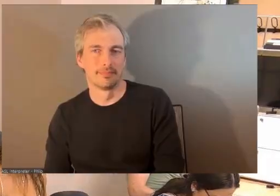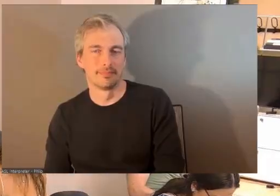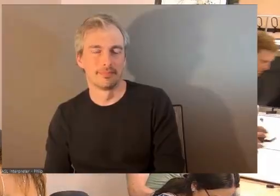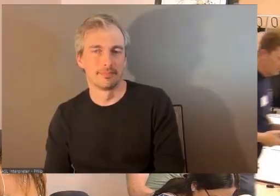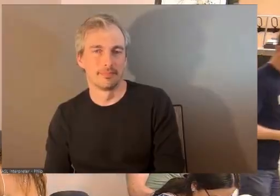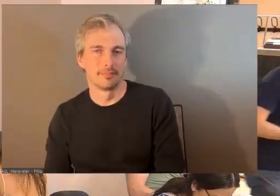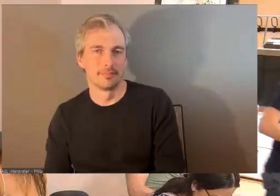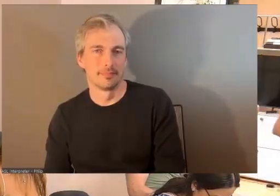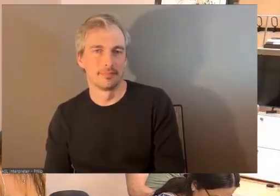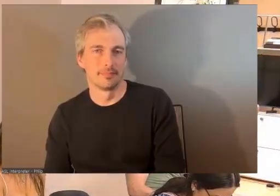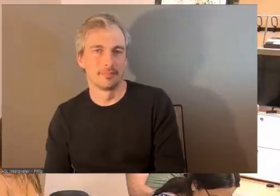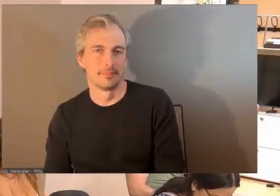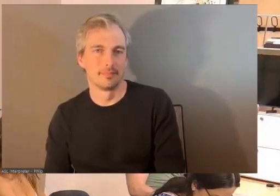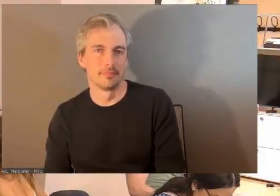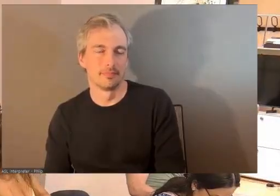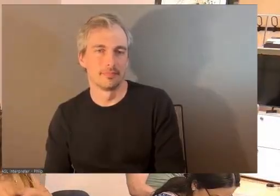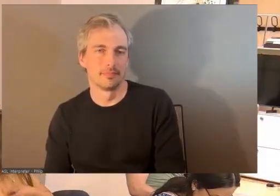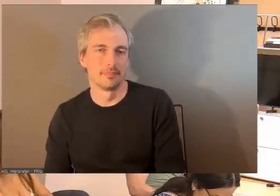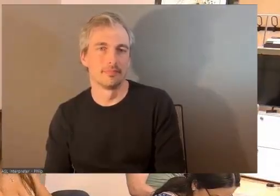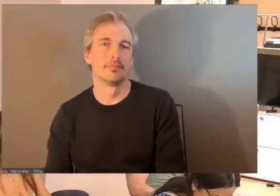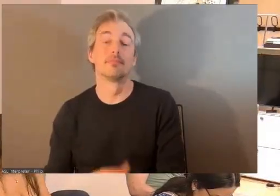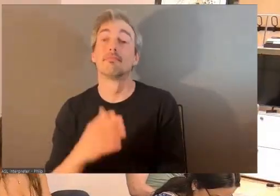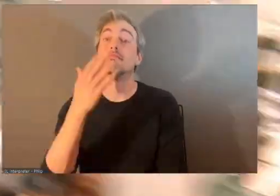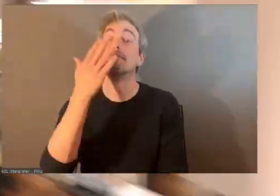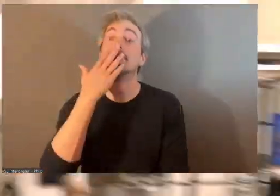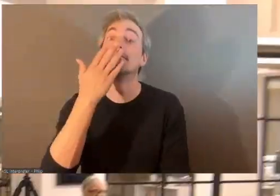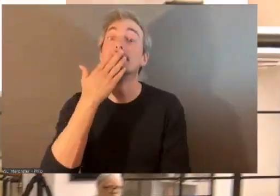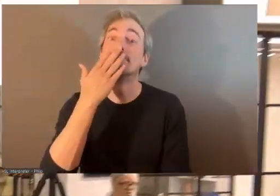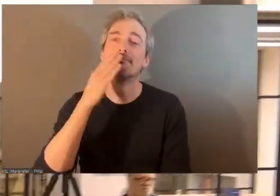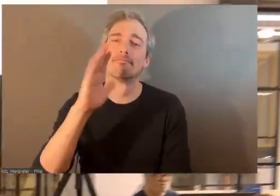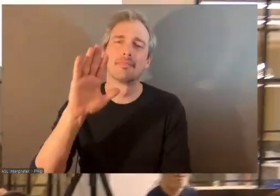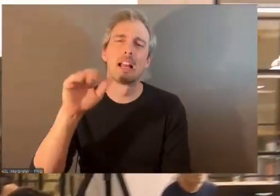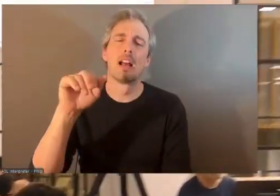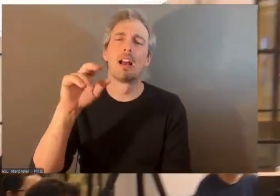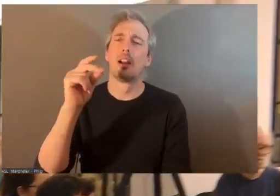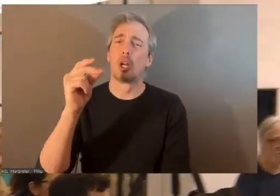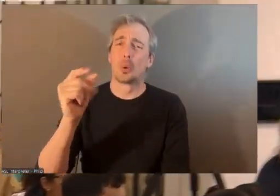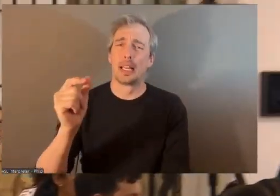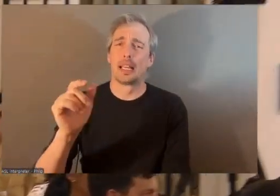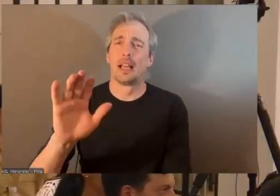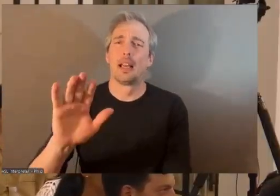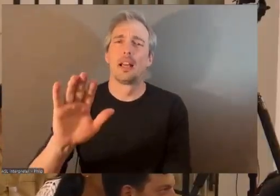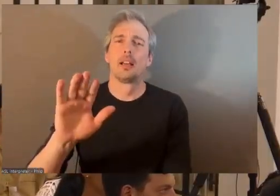Thank you. Just real quick... What should we know or consider in terms of iconography,